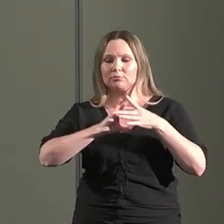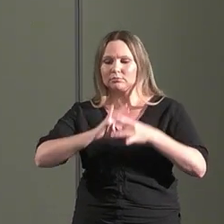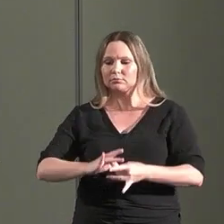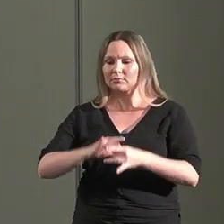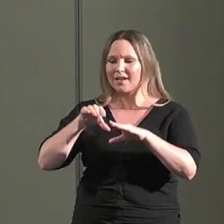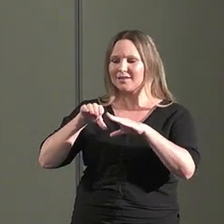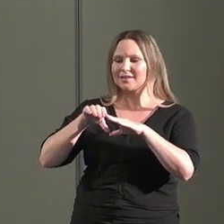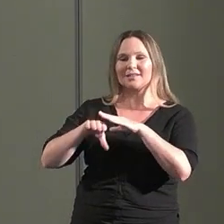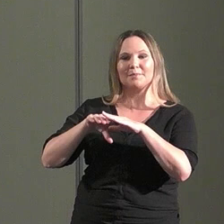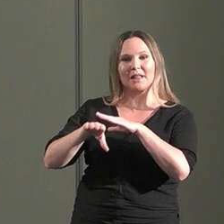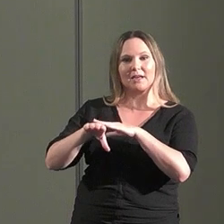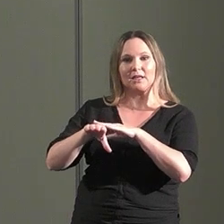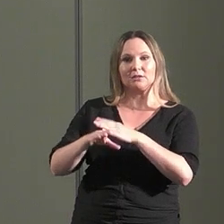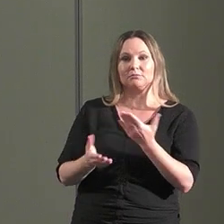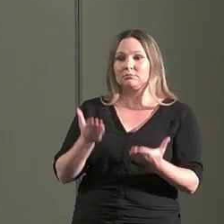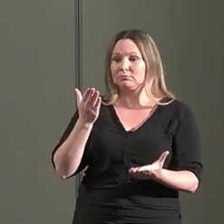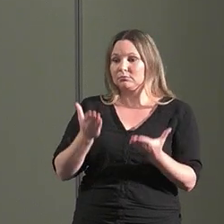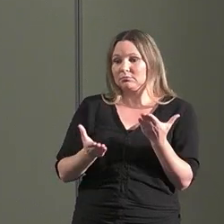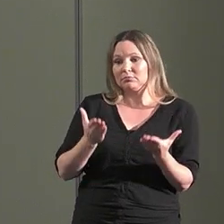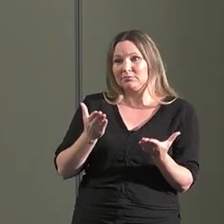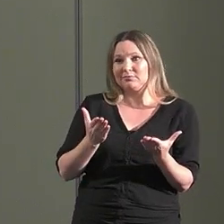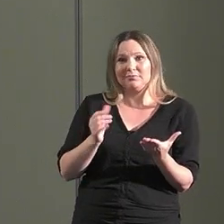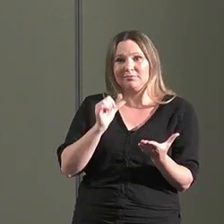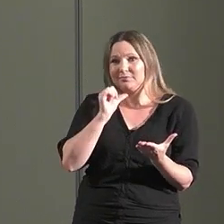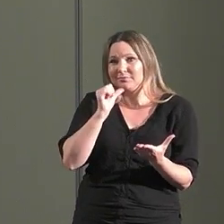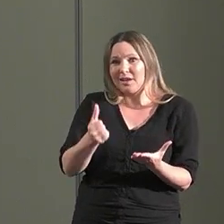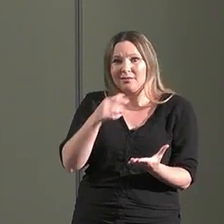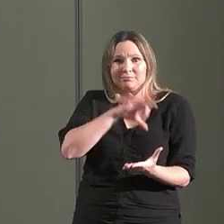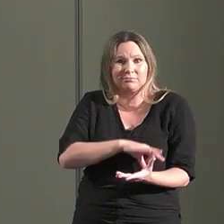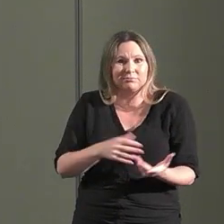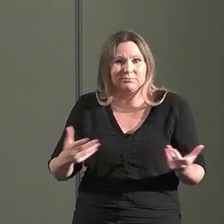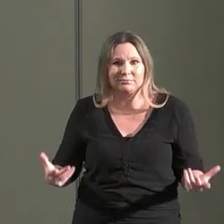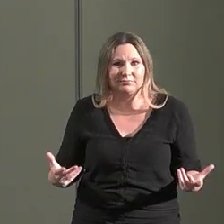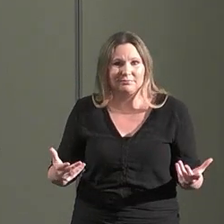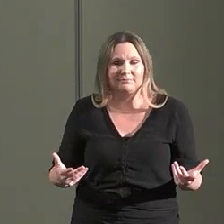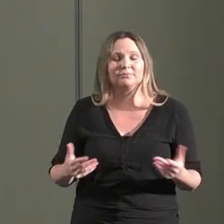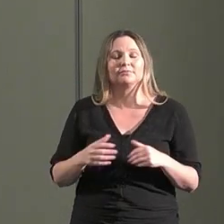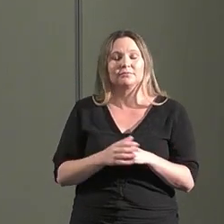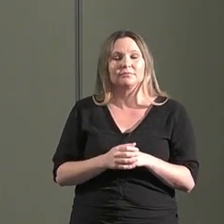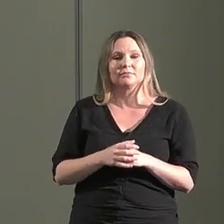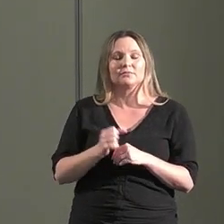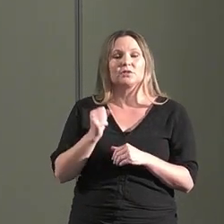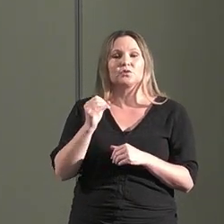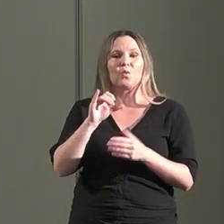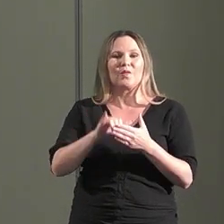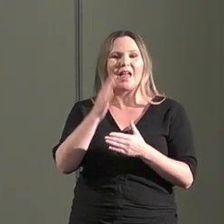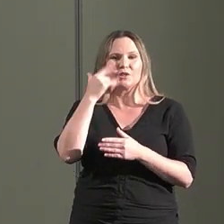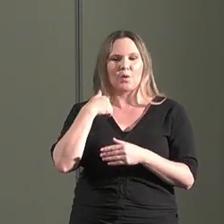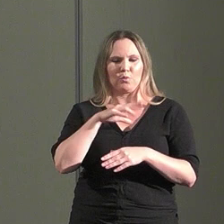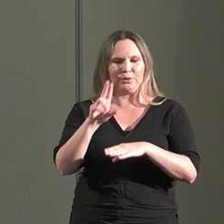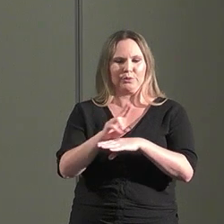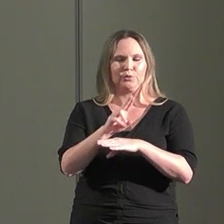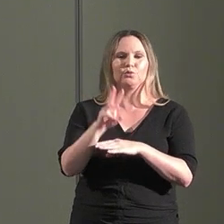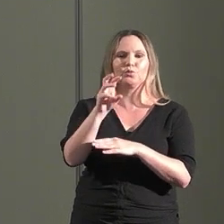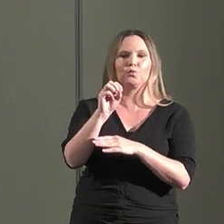Which maybe is not that helpful outside of a broader content that is why we use WebAIM million.